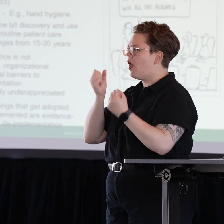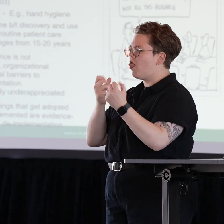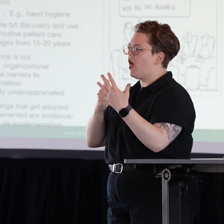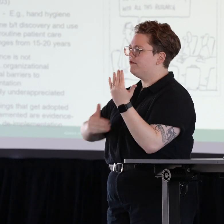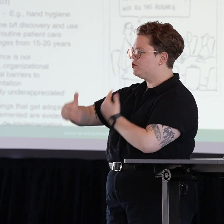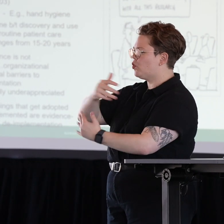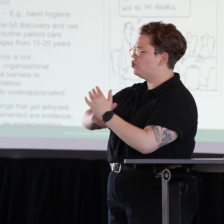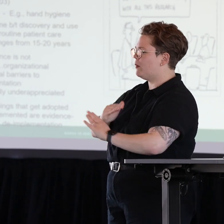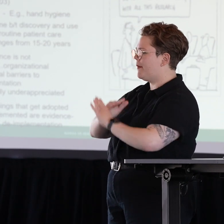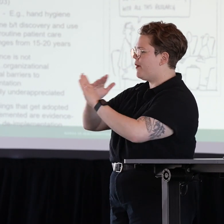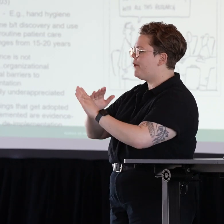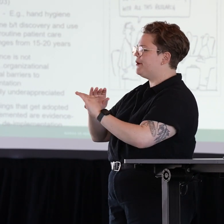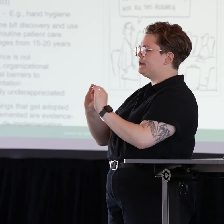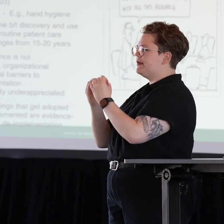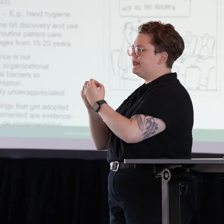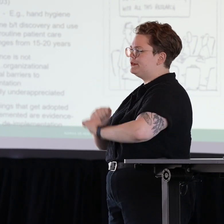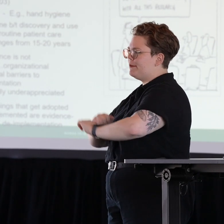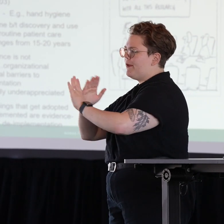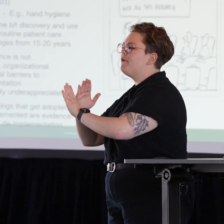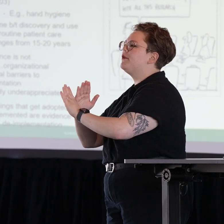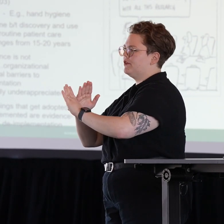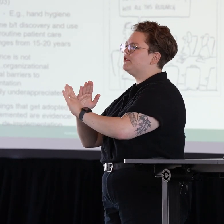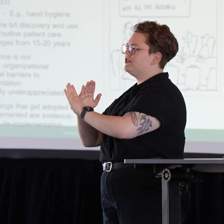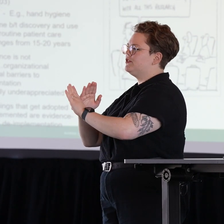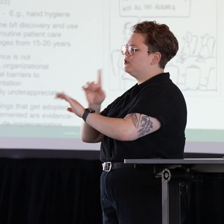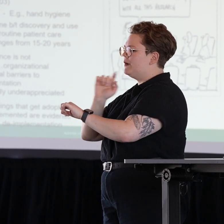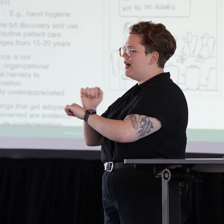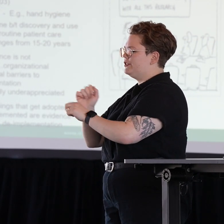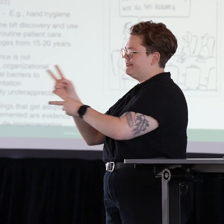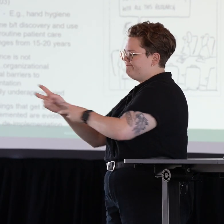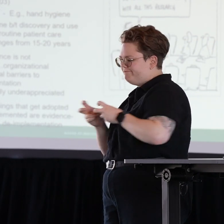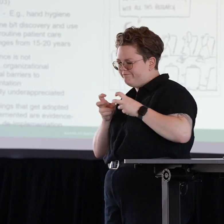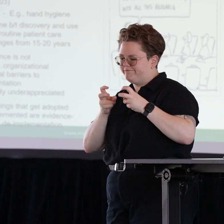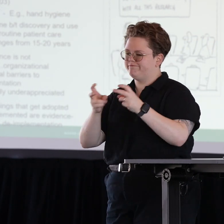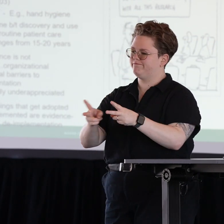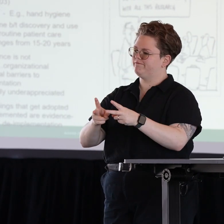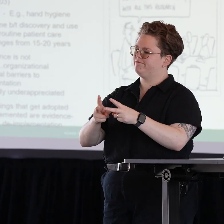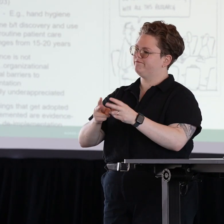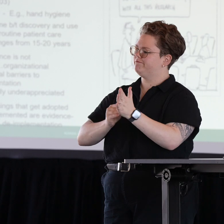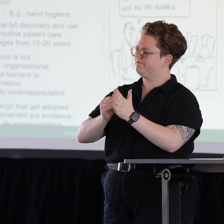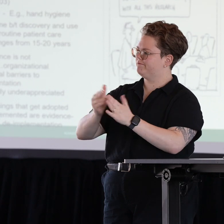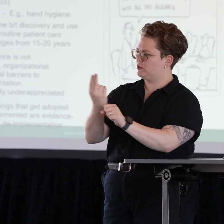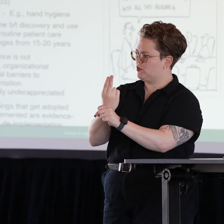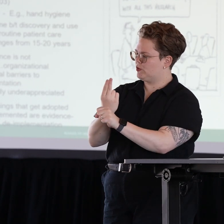barriers that we need to attend to to actually get evidence based intervention. Into routine use. And I think with some of